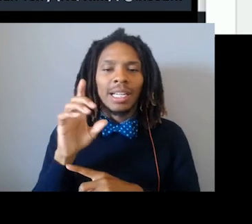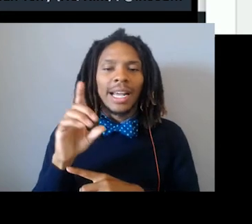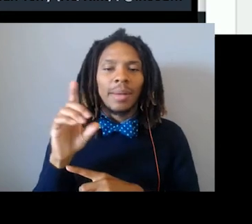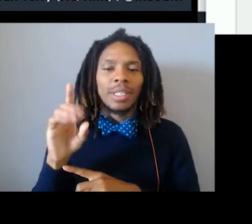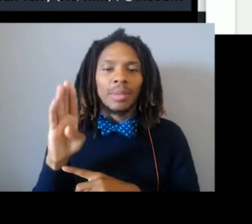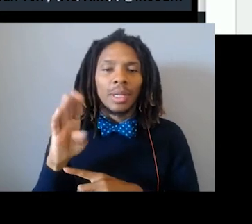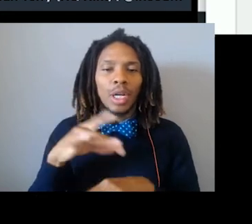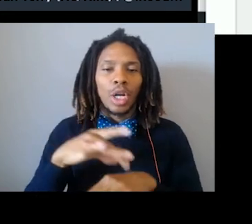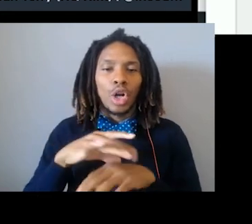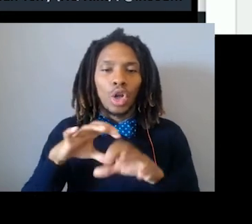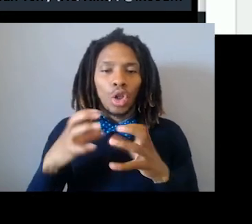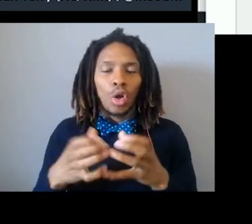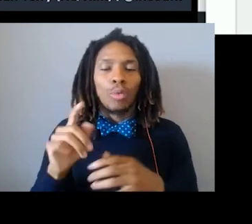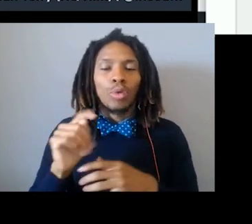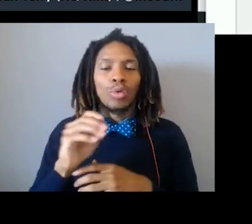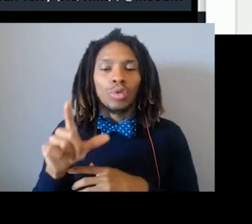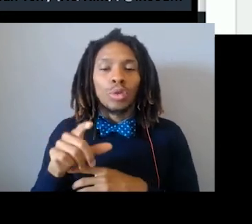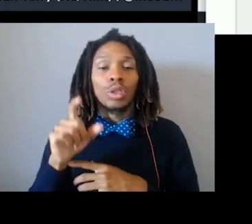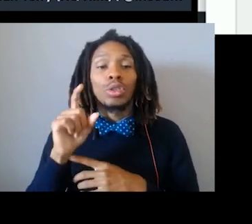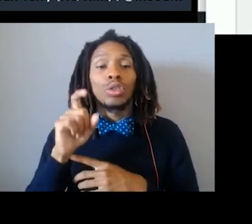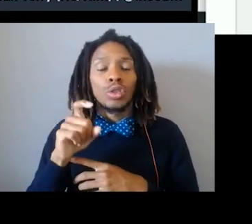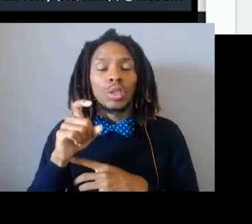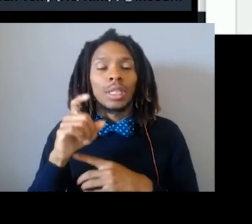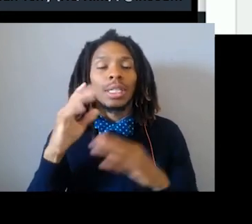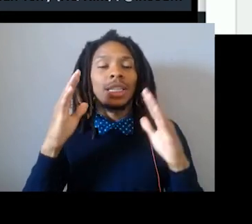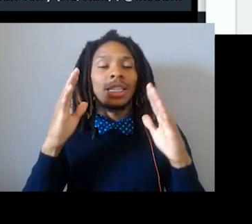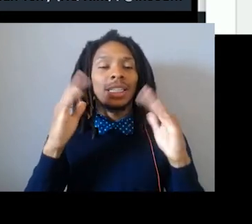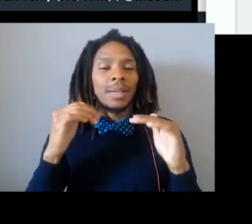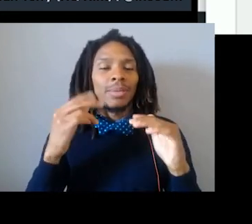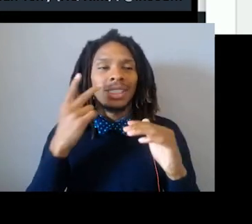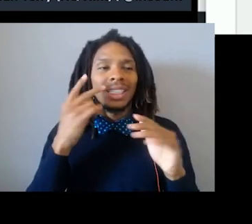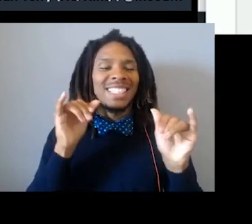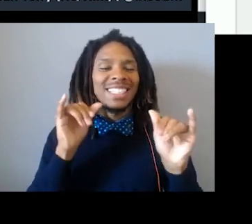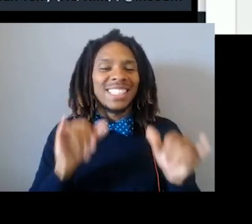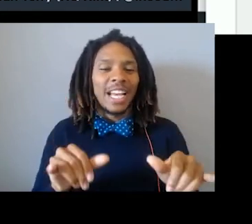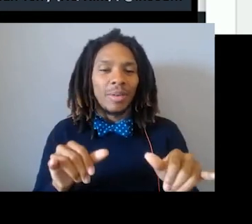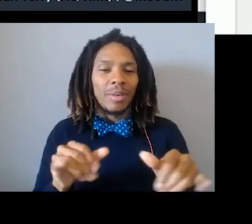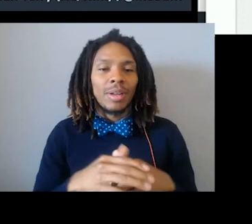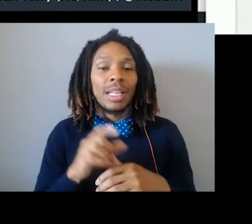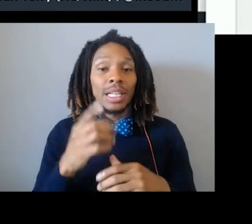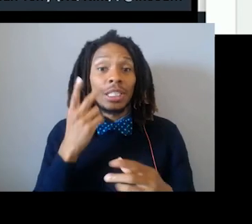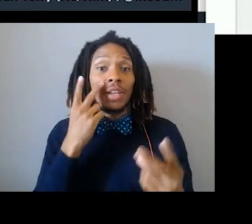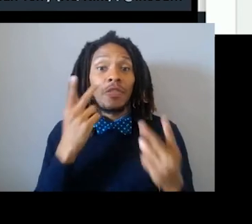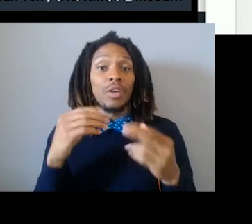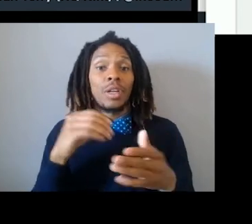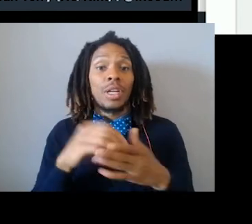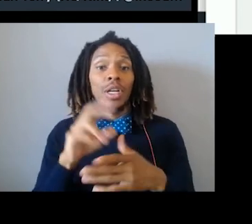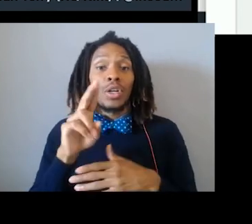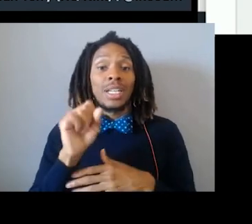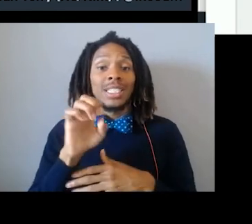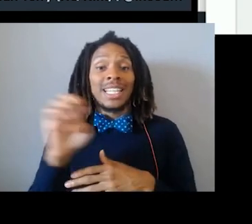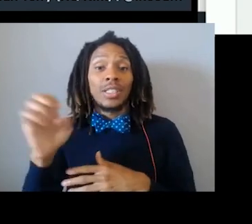And you should expect that we see the same thing. So here's the view in US-East-1, and we see 14 items,